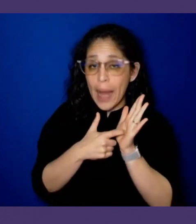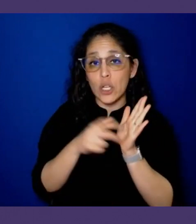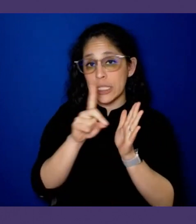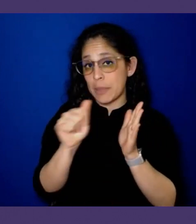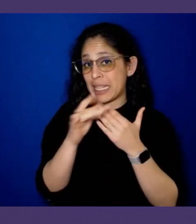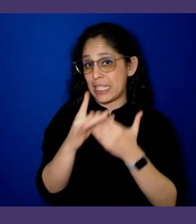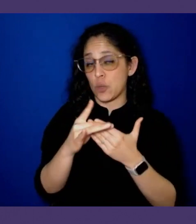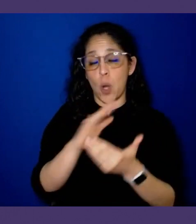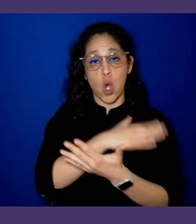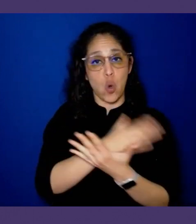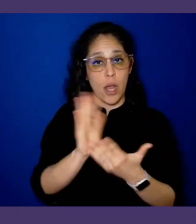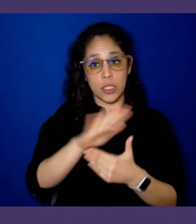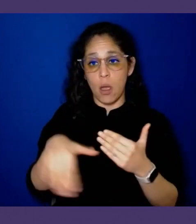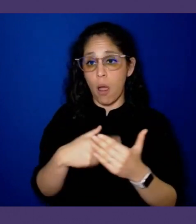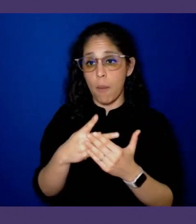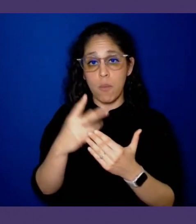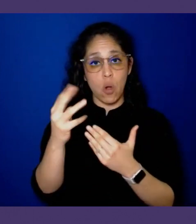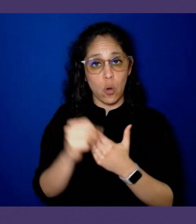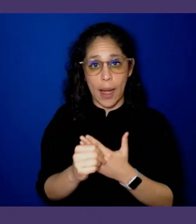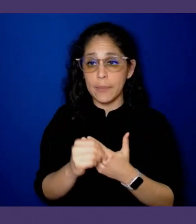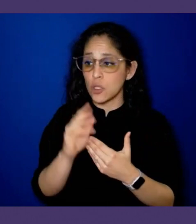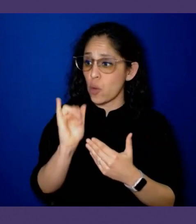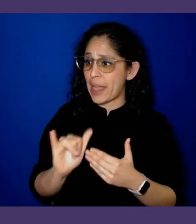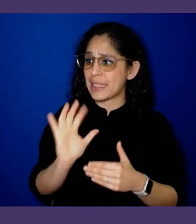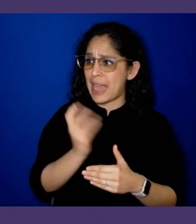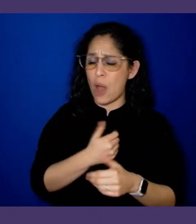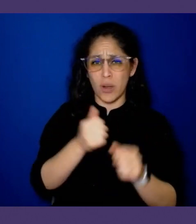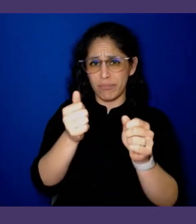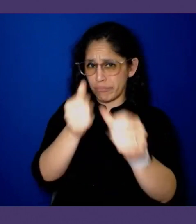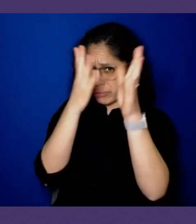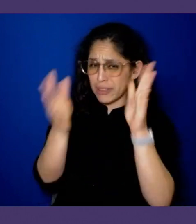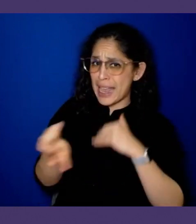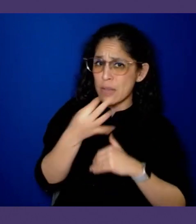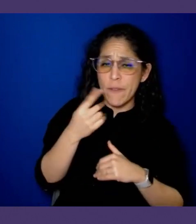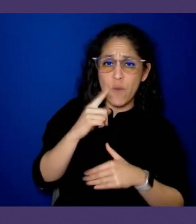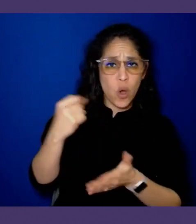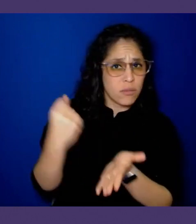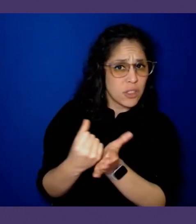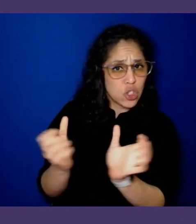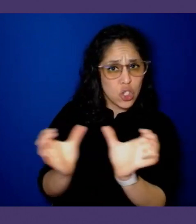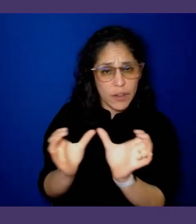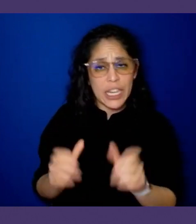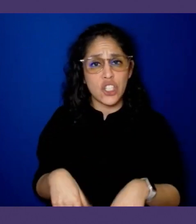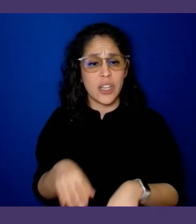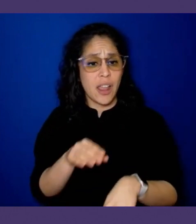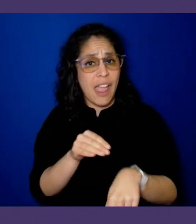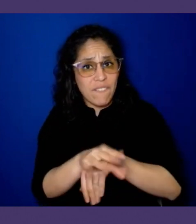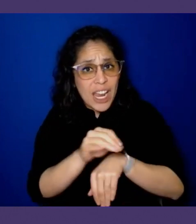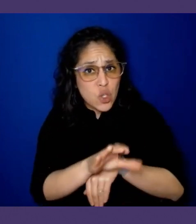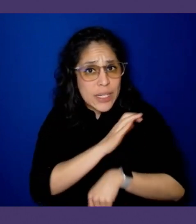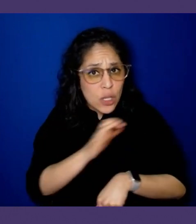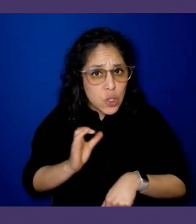That's going to be our subject matter experts on certifications or advisory councils, our working groups and our ad hoc as well as